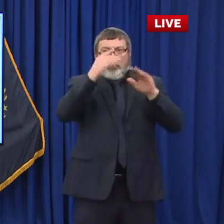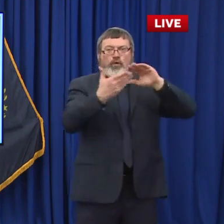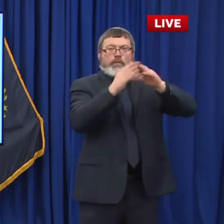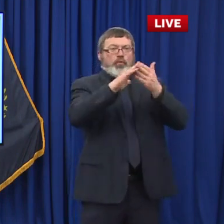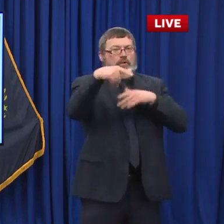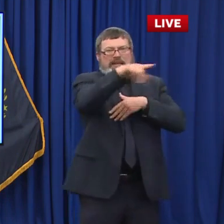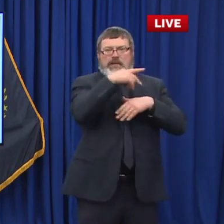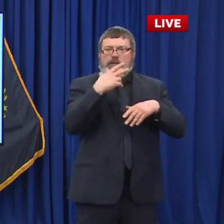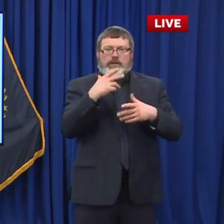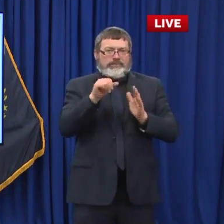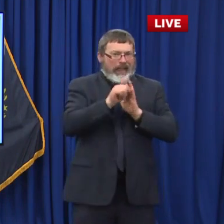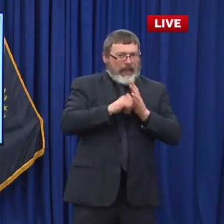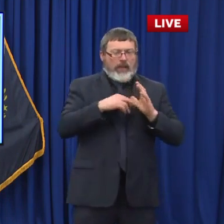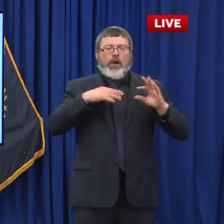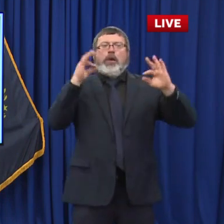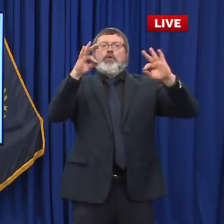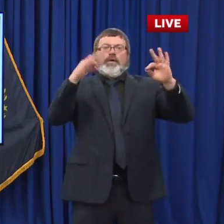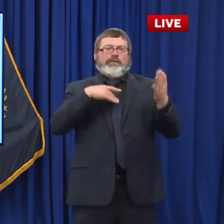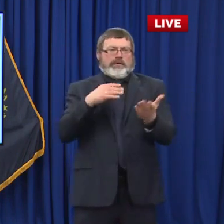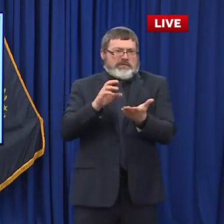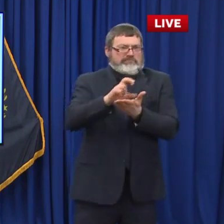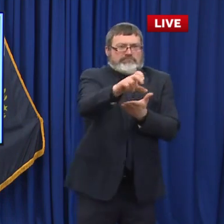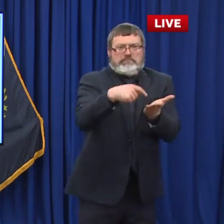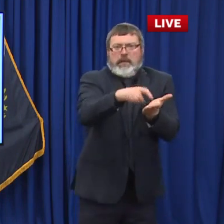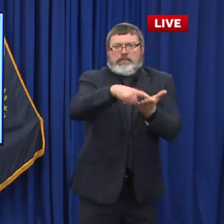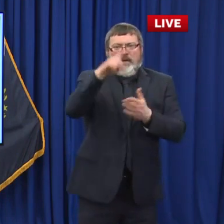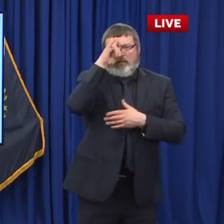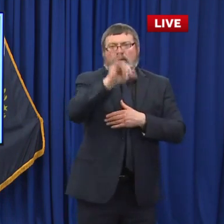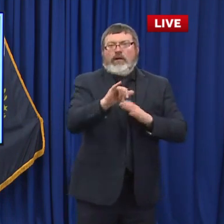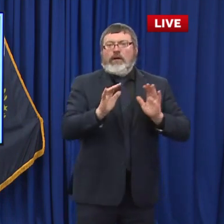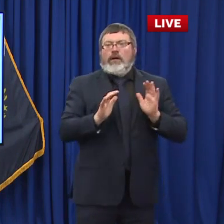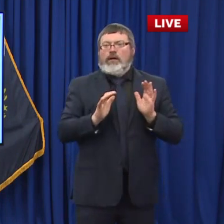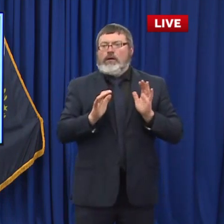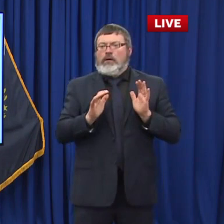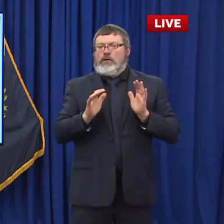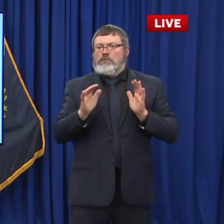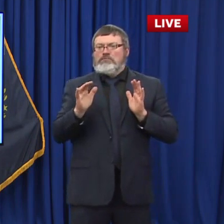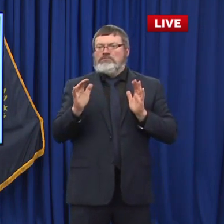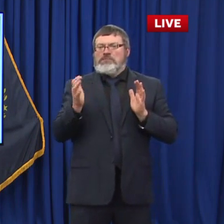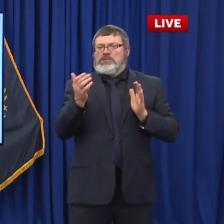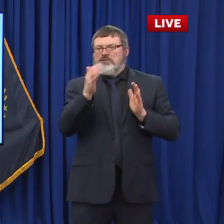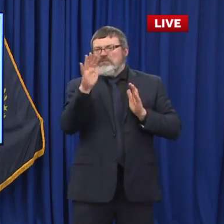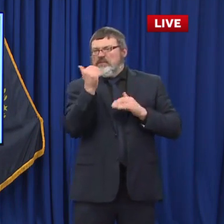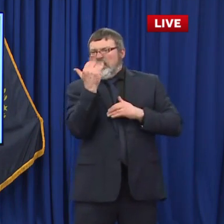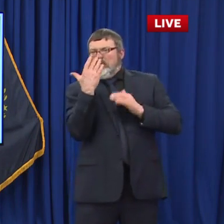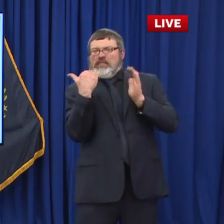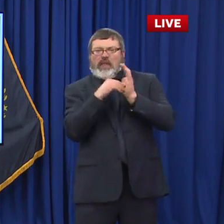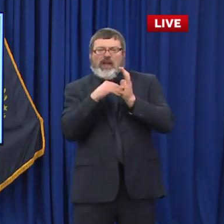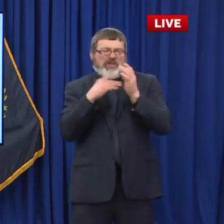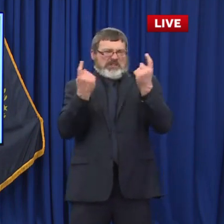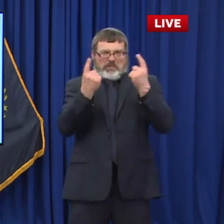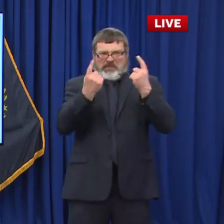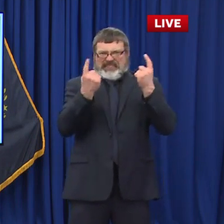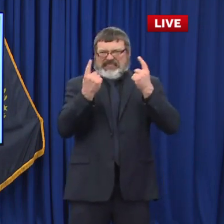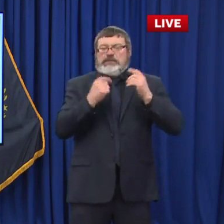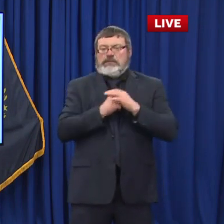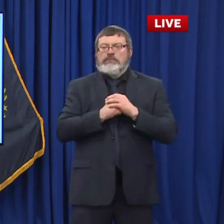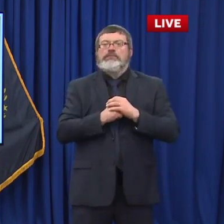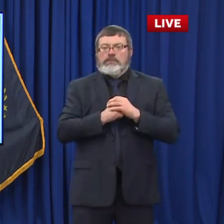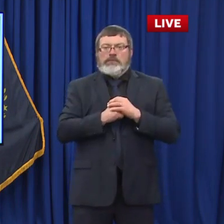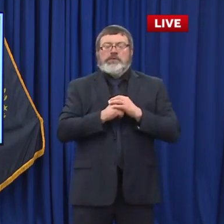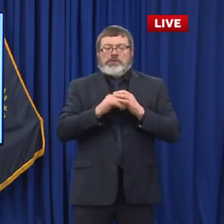WE WILL BE ALLOCATING $4 MILLION TO THE UNIVERSITY TO OFFSET SOME OF THEIR ADDITIONAL COSTS THEY DID NOT ANTICIPATE.